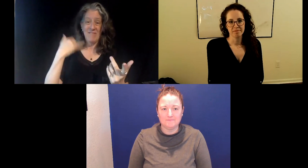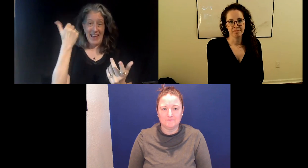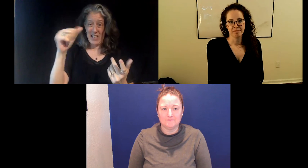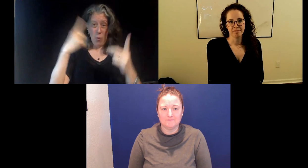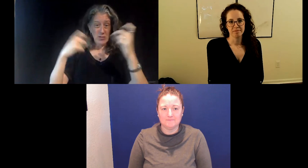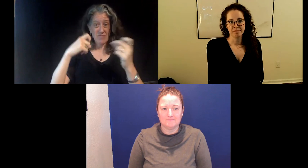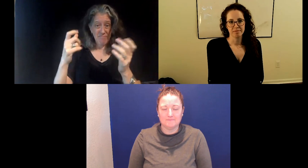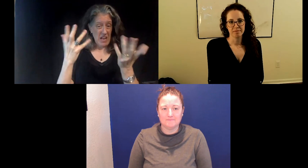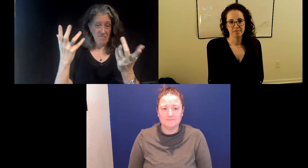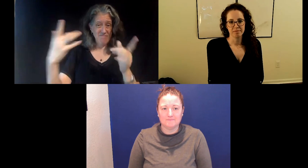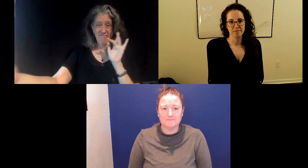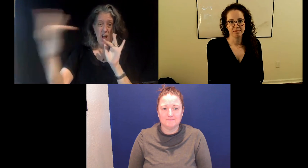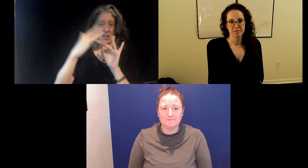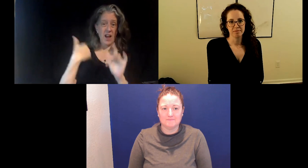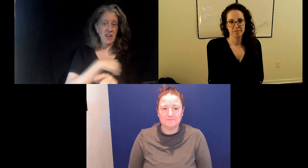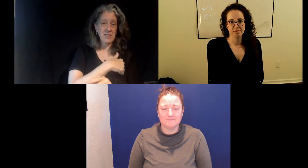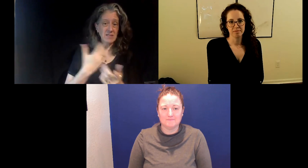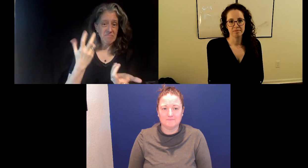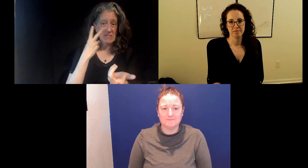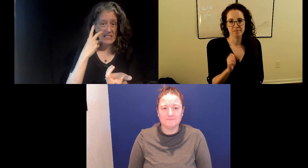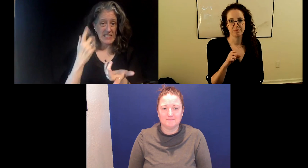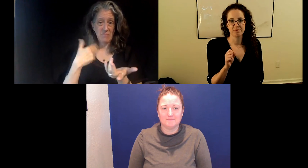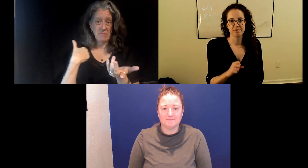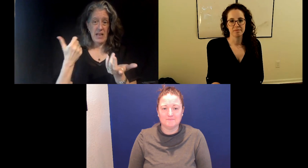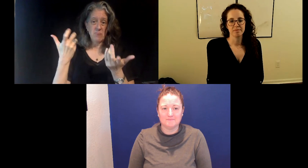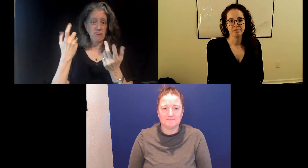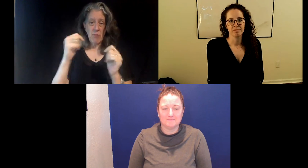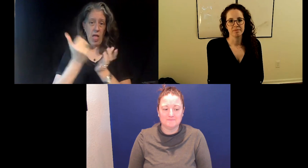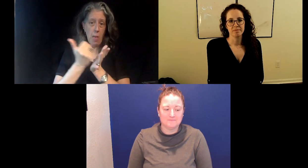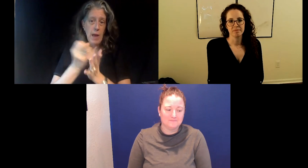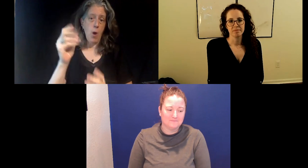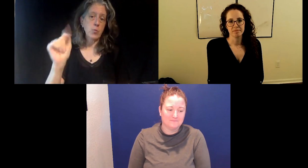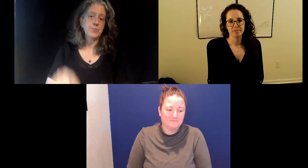know which would work for you and if you have any questions you definitely can contact us